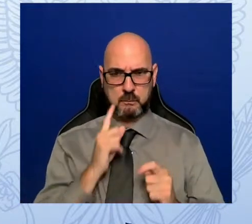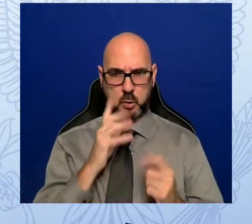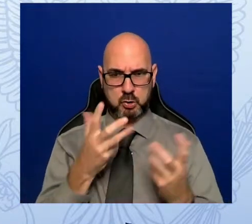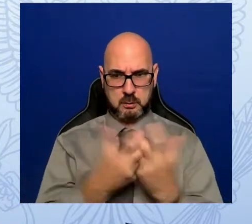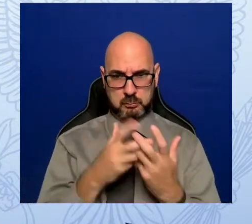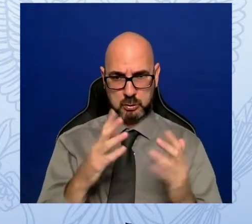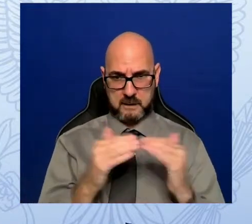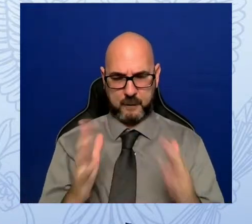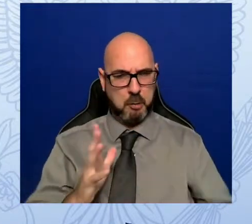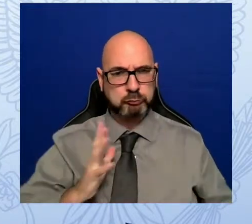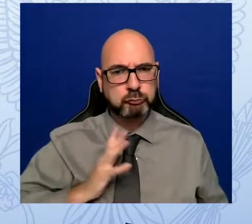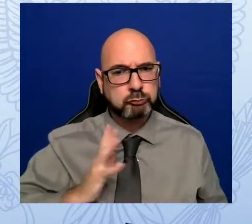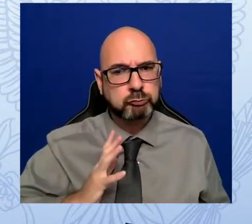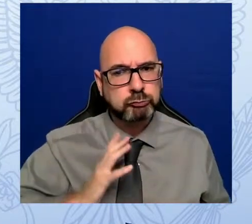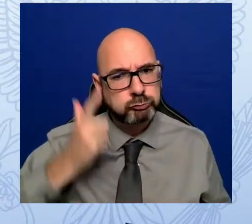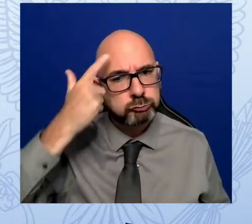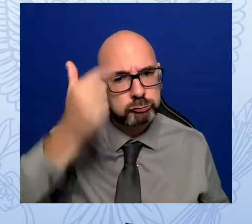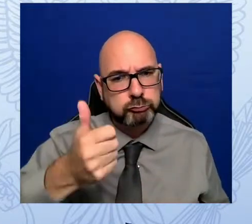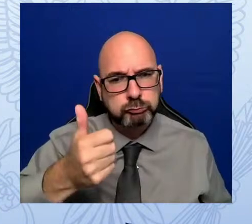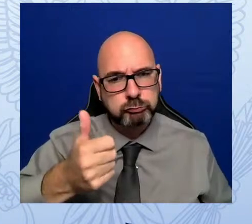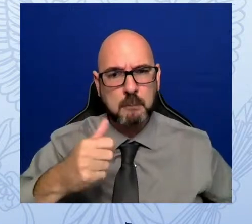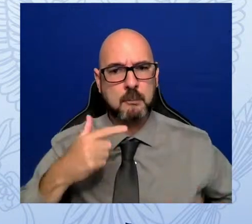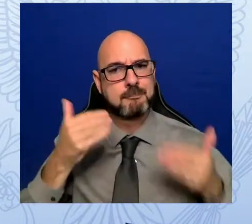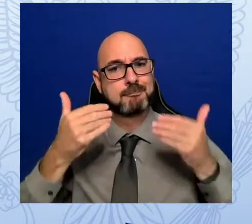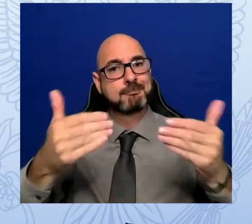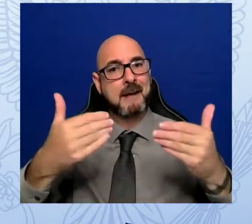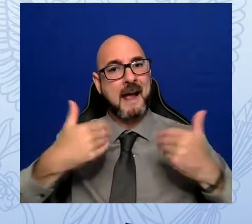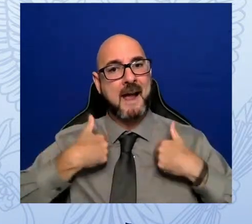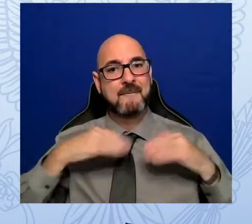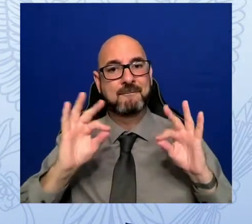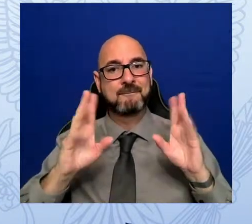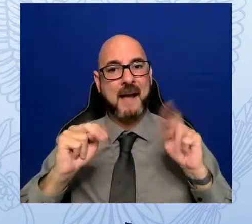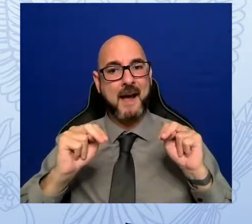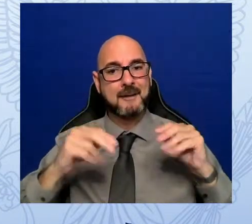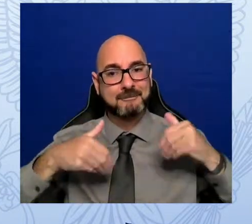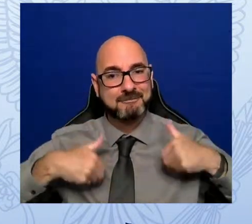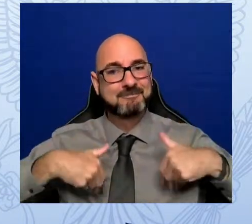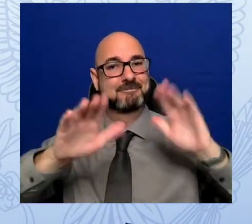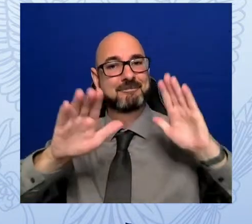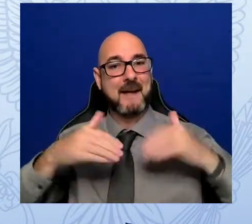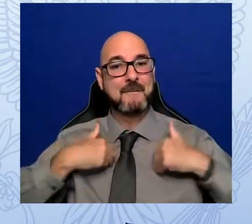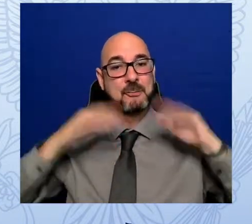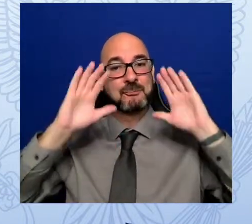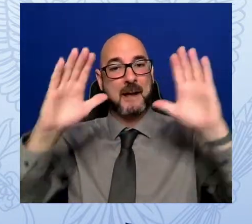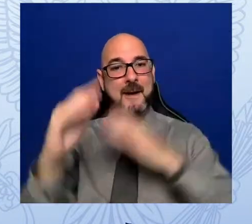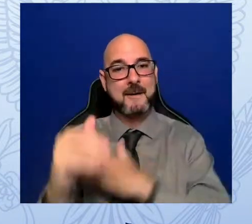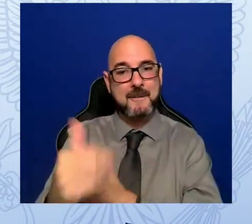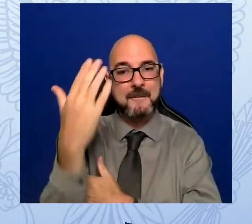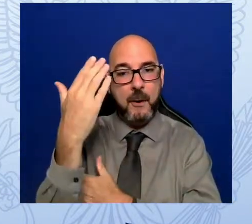Again, let's have fun, encourage each other, and have a great event. Let's beat the rain and crush this workout, right?